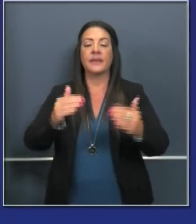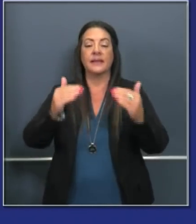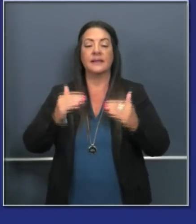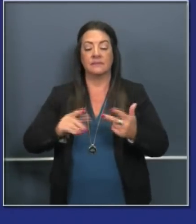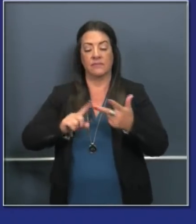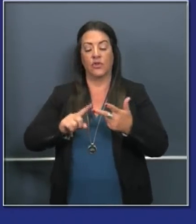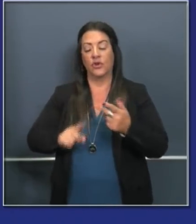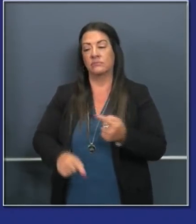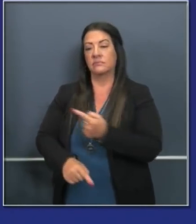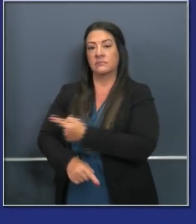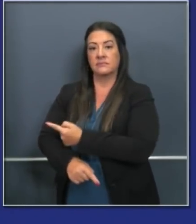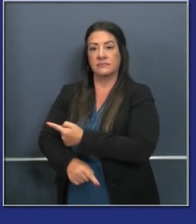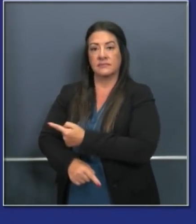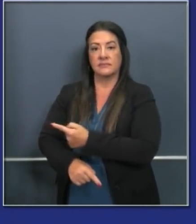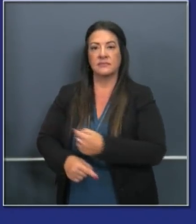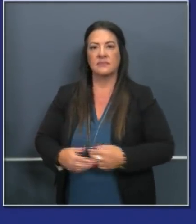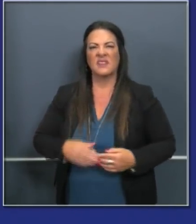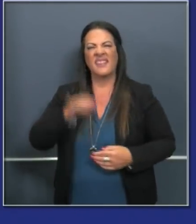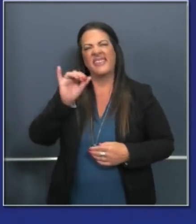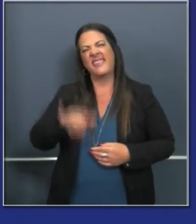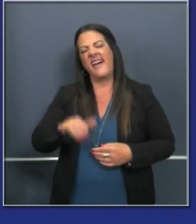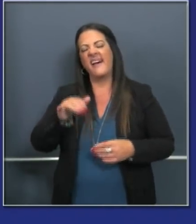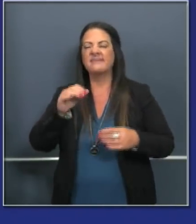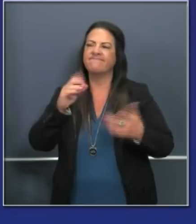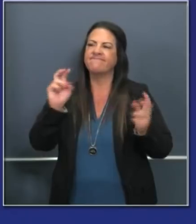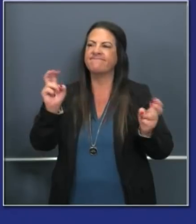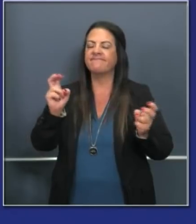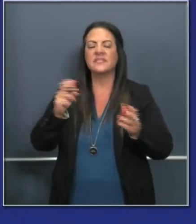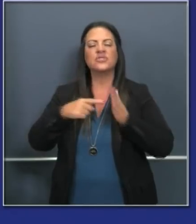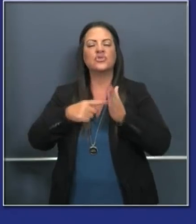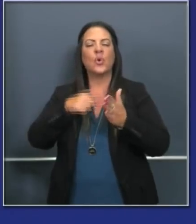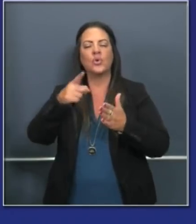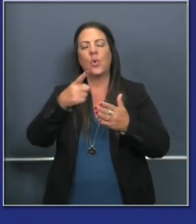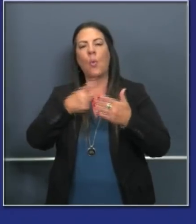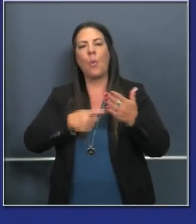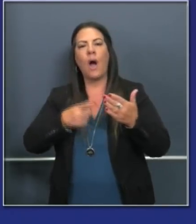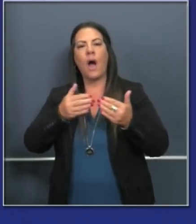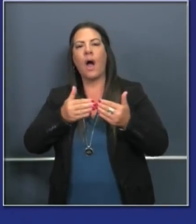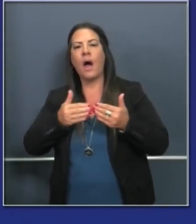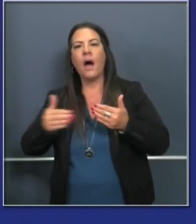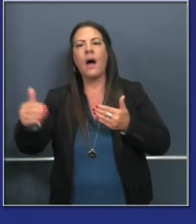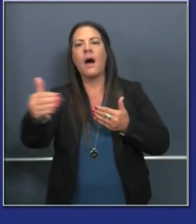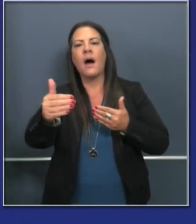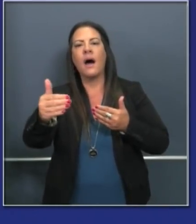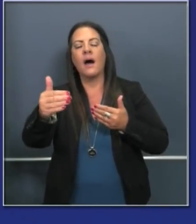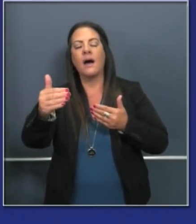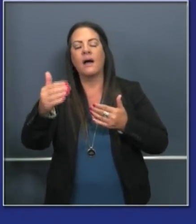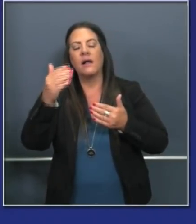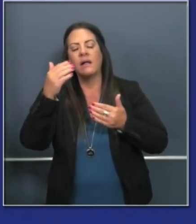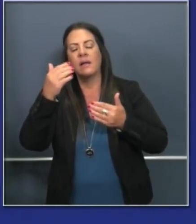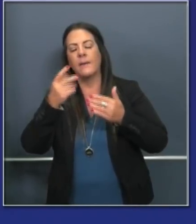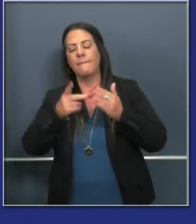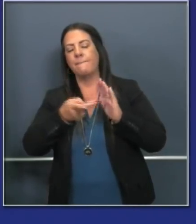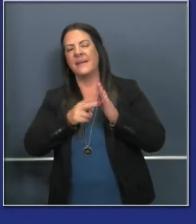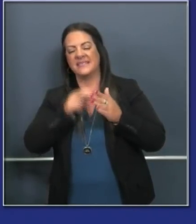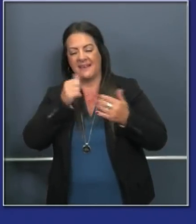TO GUIDE FUTURE DECISIONS. THE NEXT SLIDE. I WANTED TO GO OVER AS THE FORECAST THIS IS VERY MUCH THE SORT OF STICKING WITH THE WEATHER ANALOGY. THIS